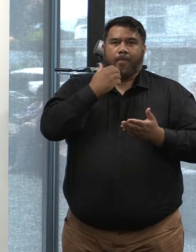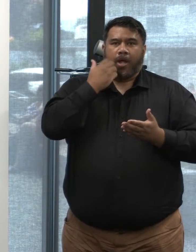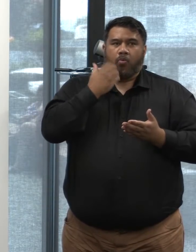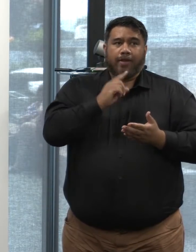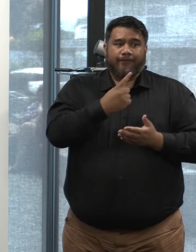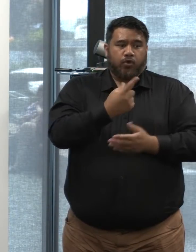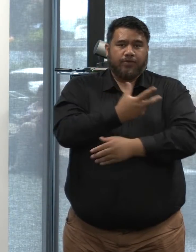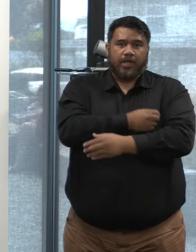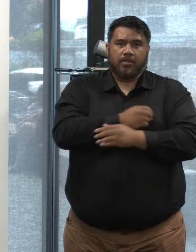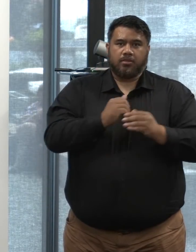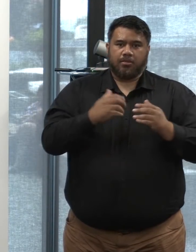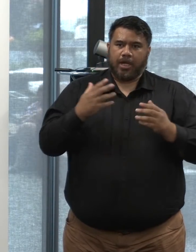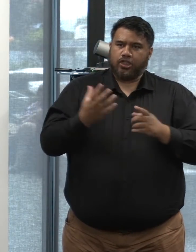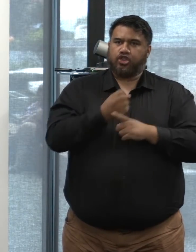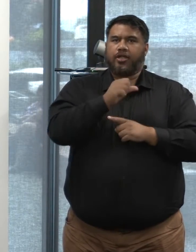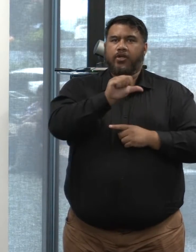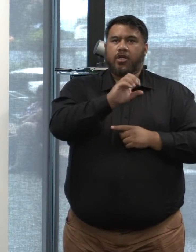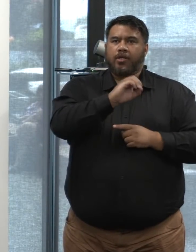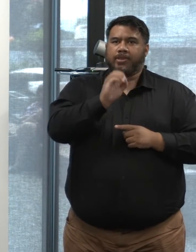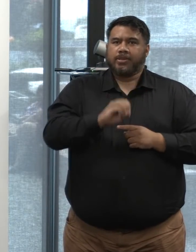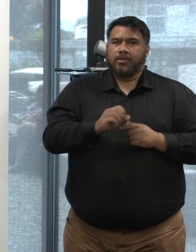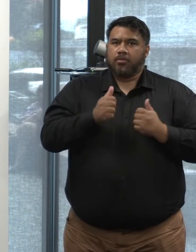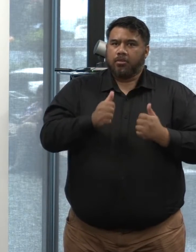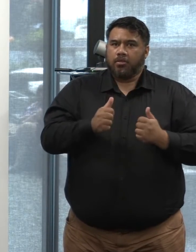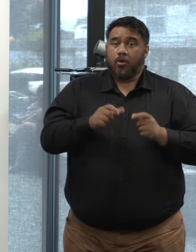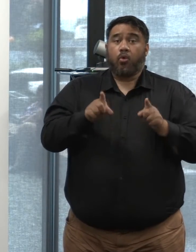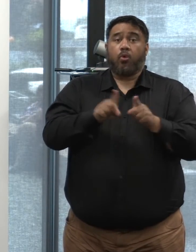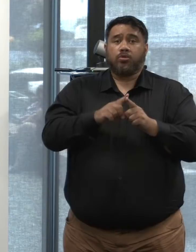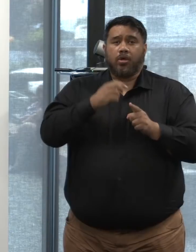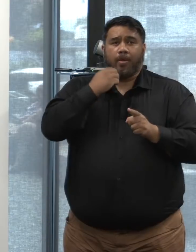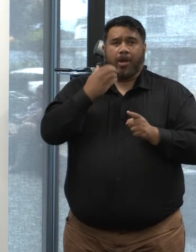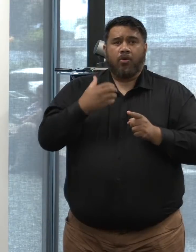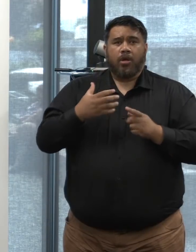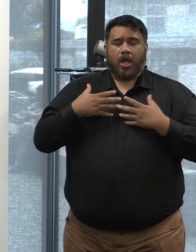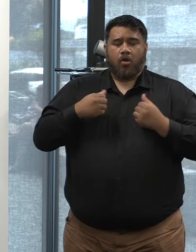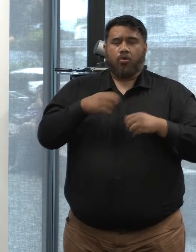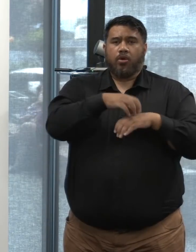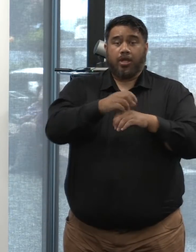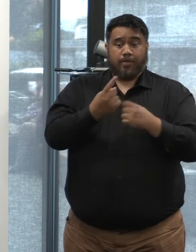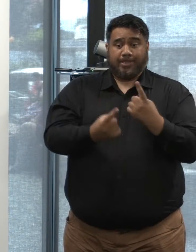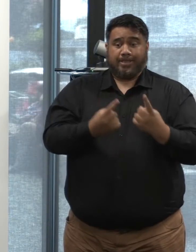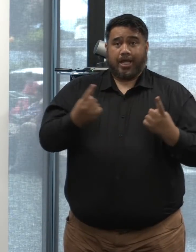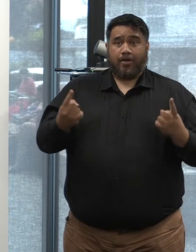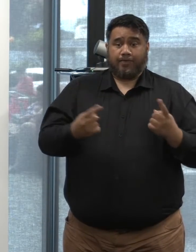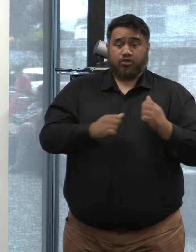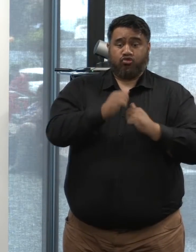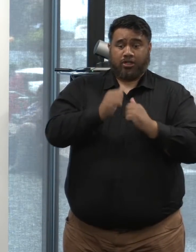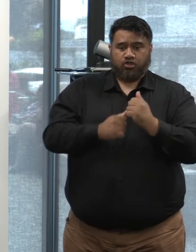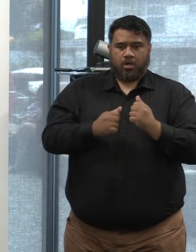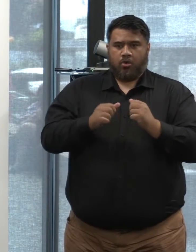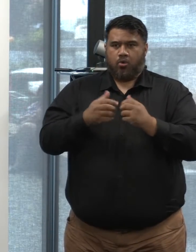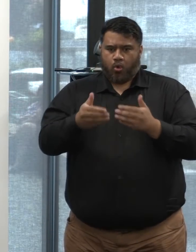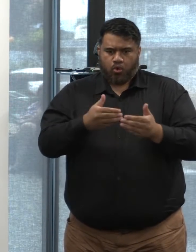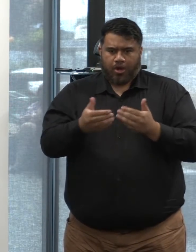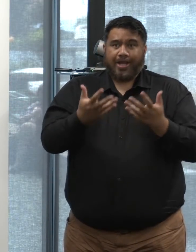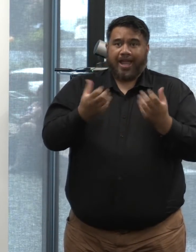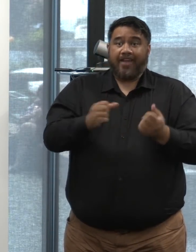difference, not only have we